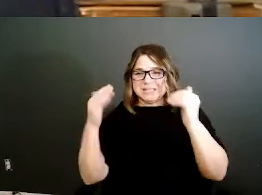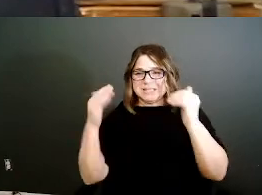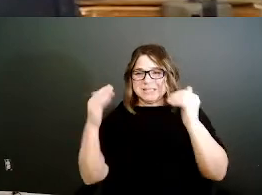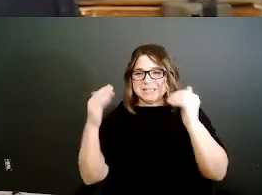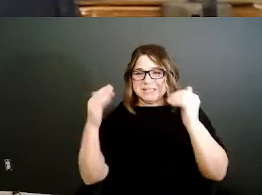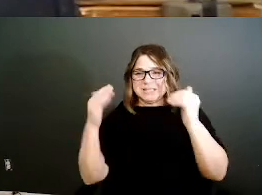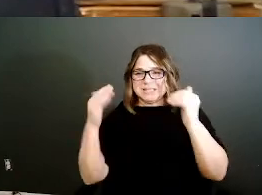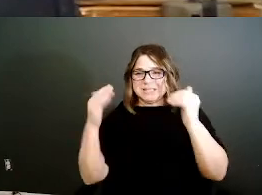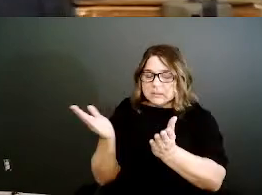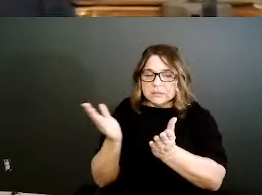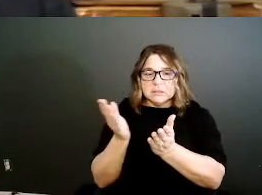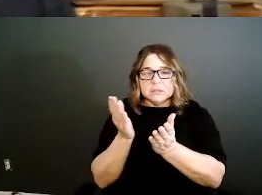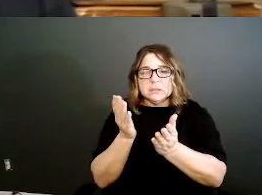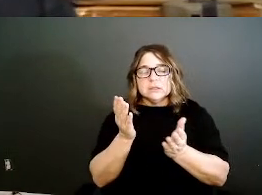AND THAT WOULD HAVE FREED US UP TO HAVE A BROADER